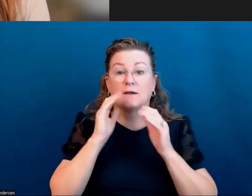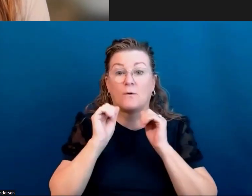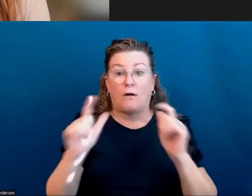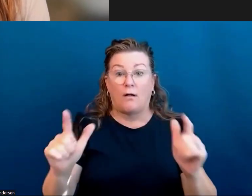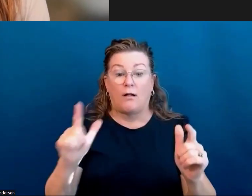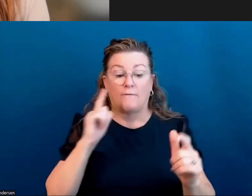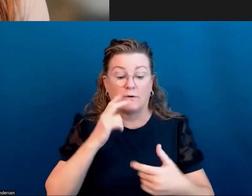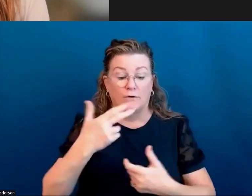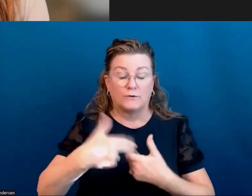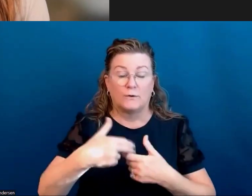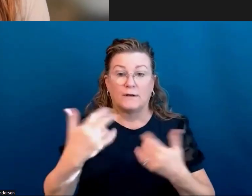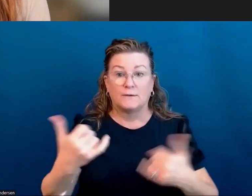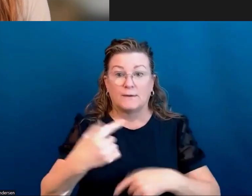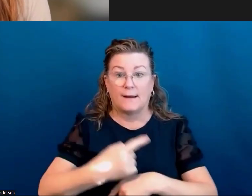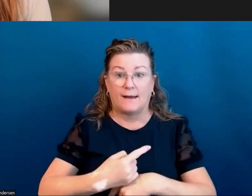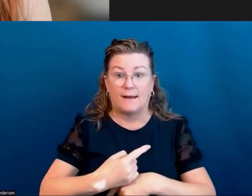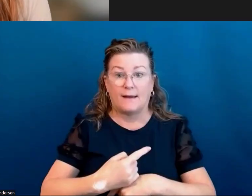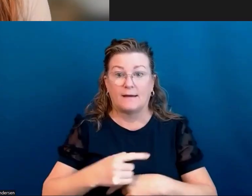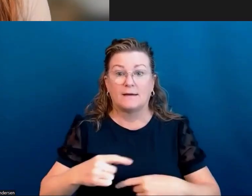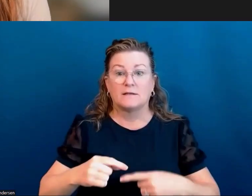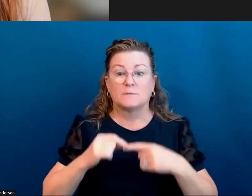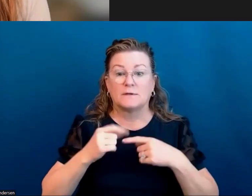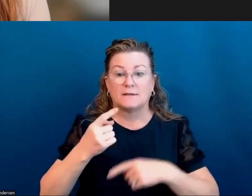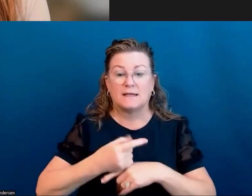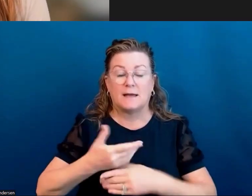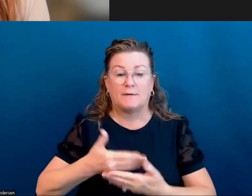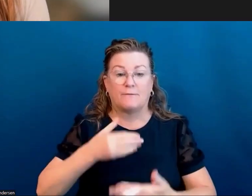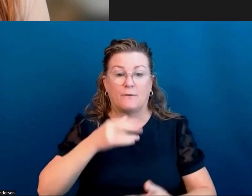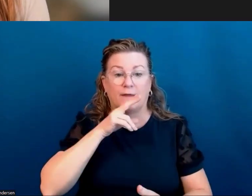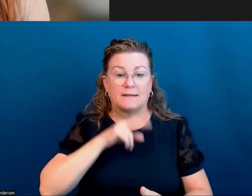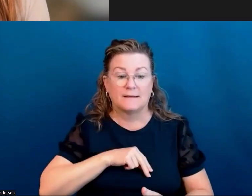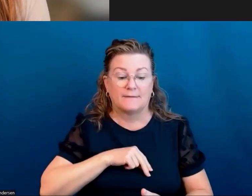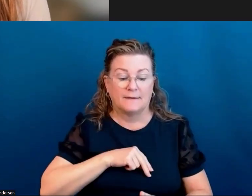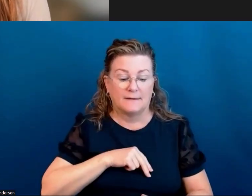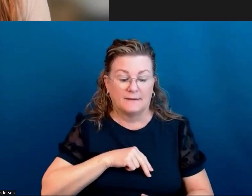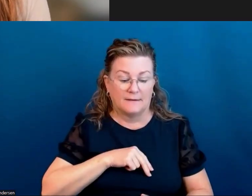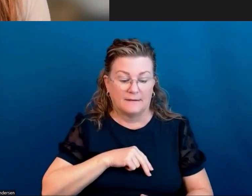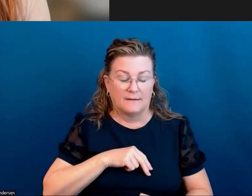joining today, especially the day before Thanksgiving, next